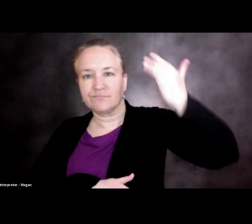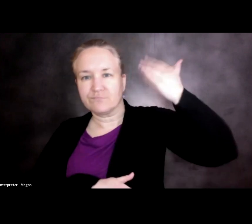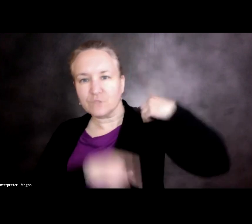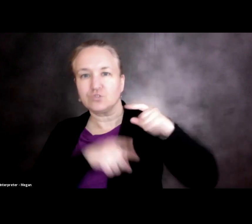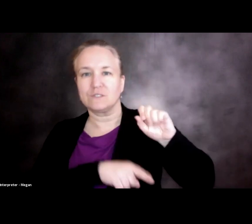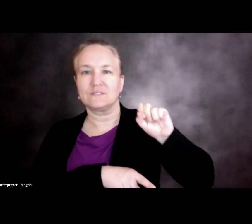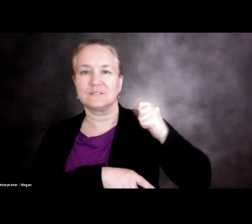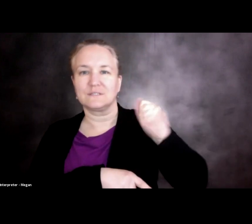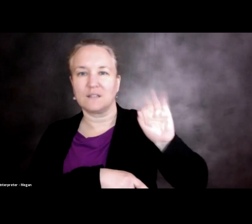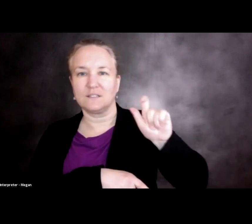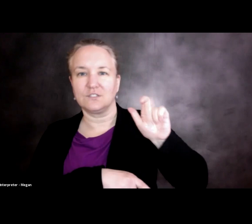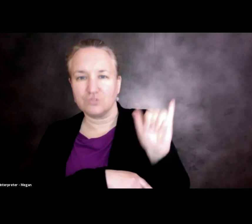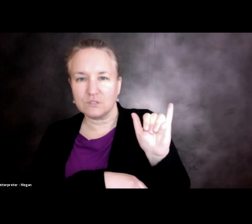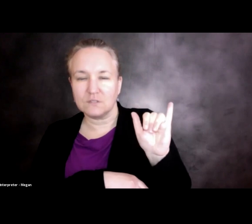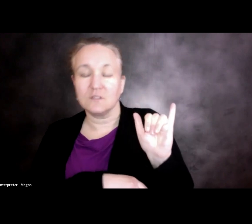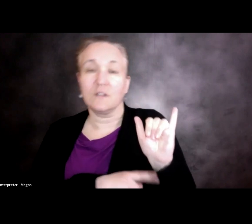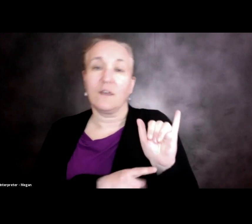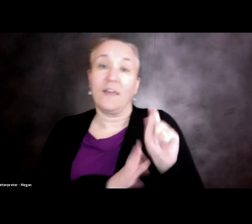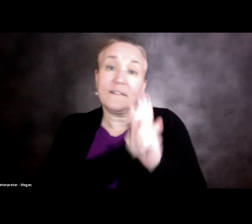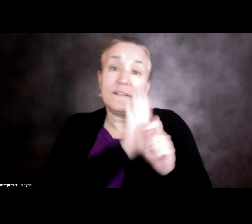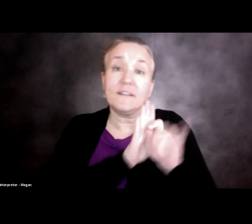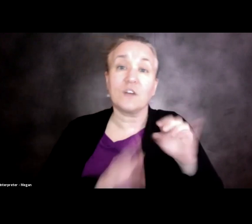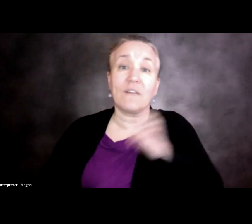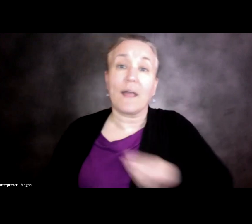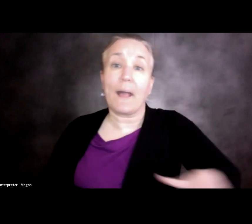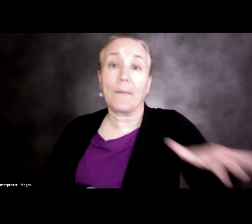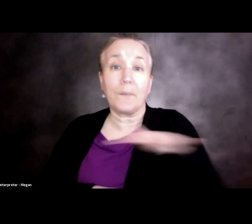The age of empire enshrined new conditions